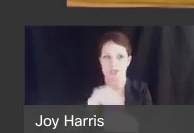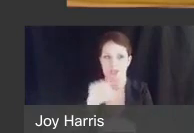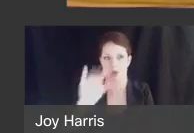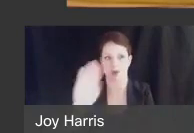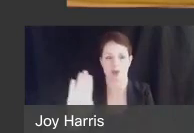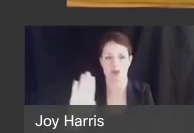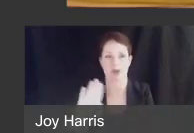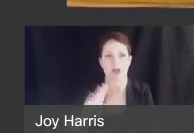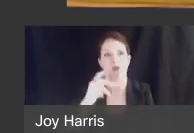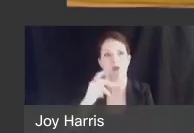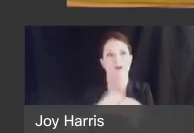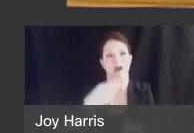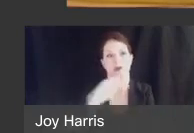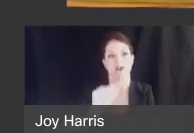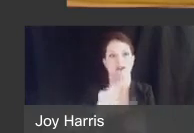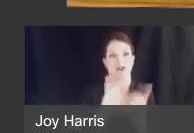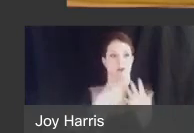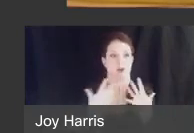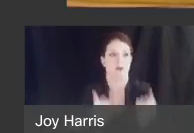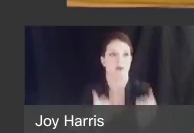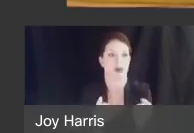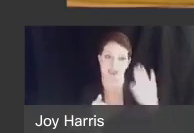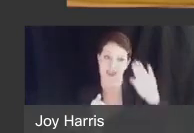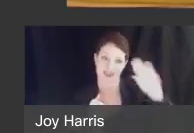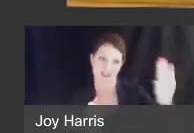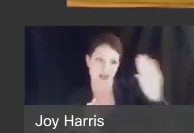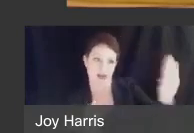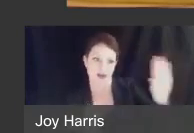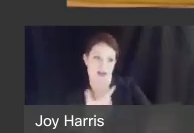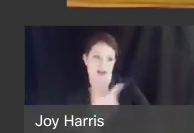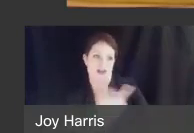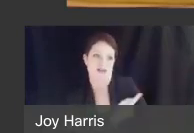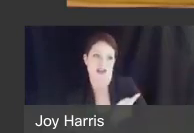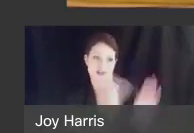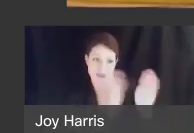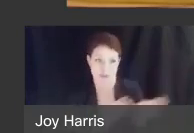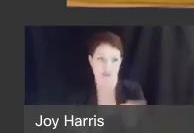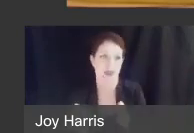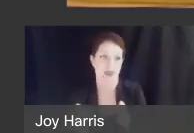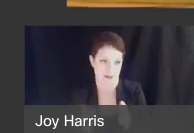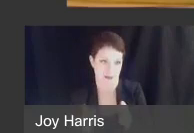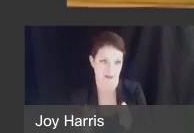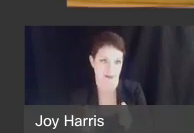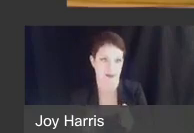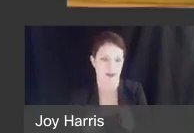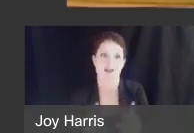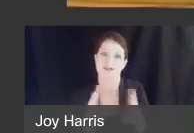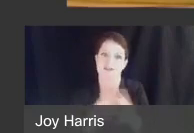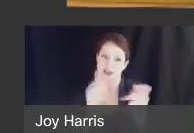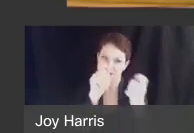Pennsylvania Department of Health's vaccine plan and so there's a very detailed description